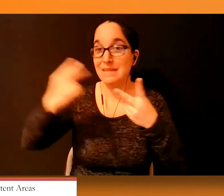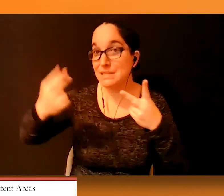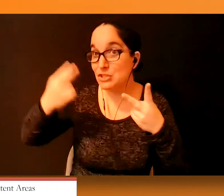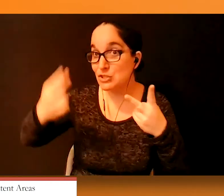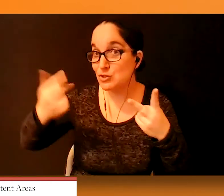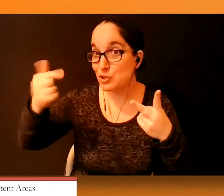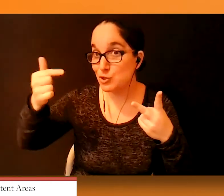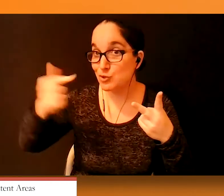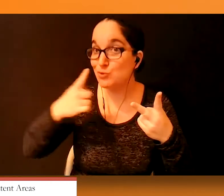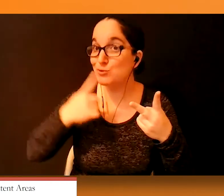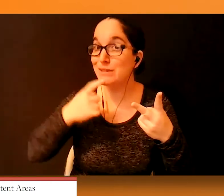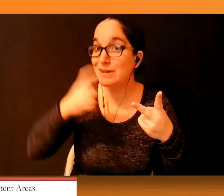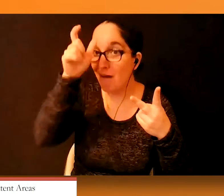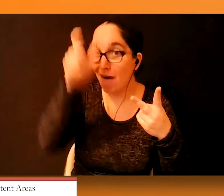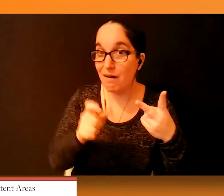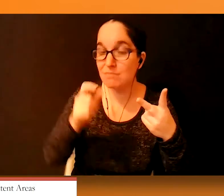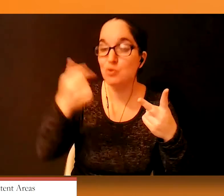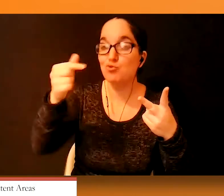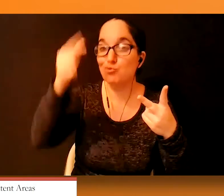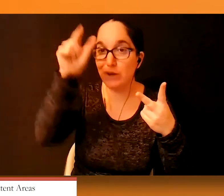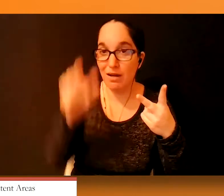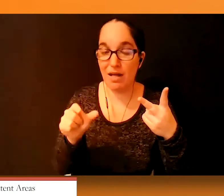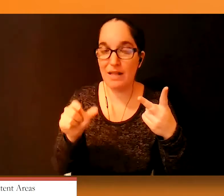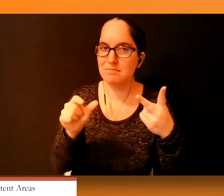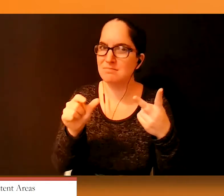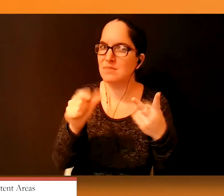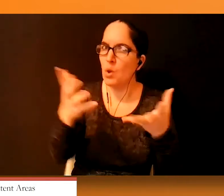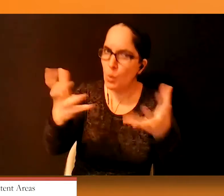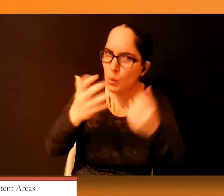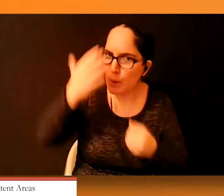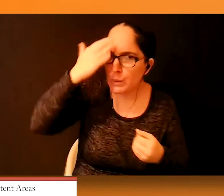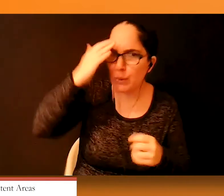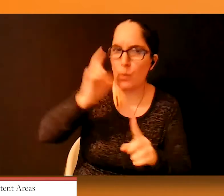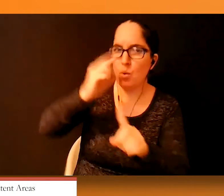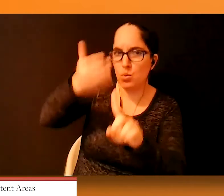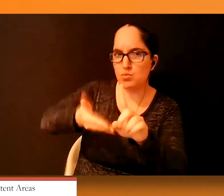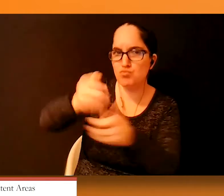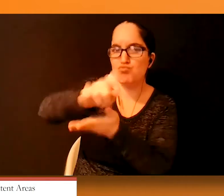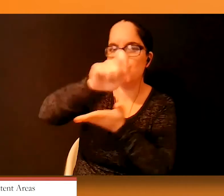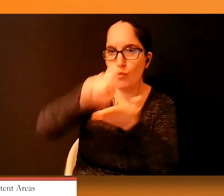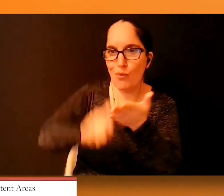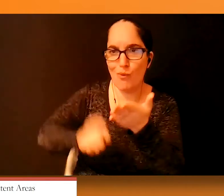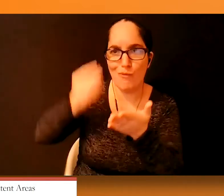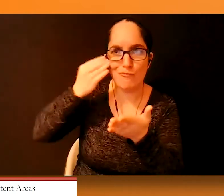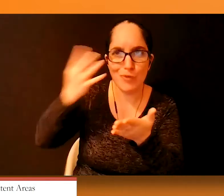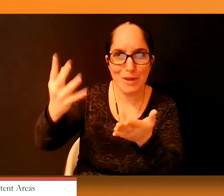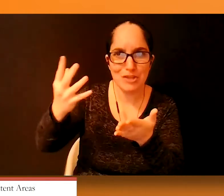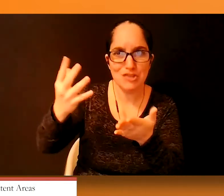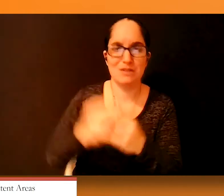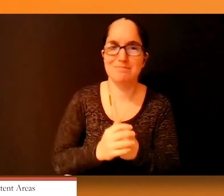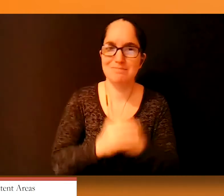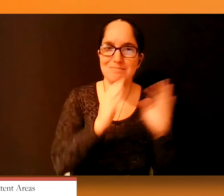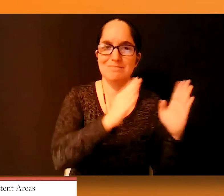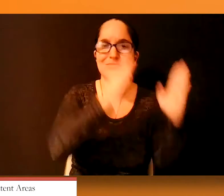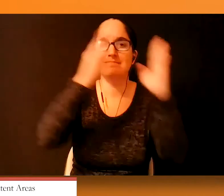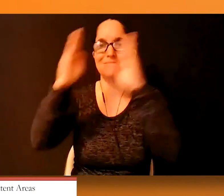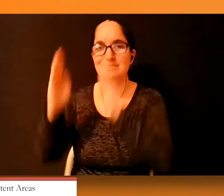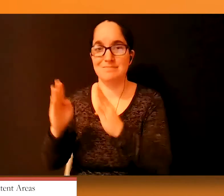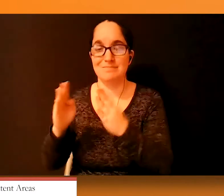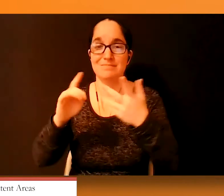and we want to know what was going on around the author while they were writing. And then we get to science. So, science vocabulary has a ton